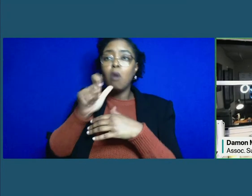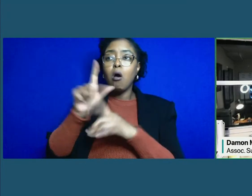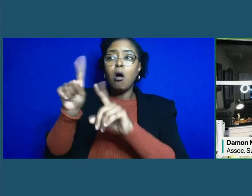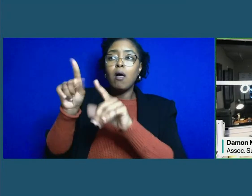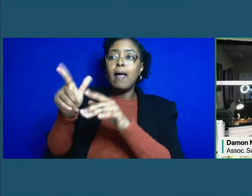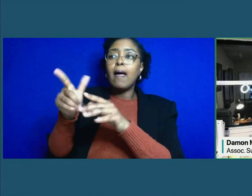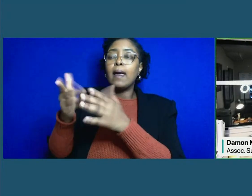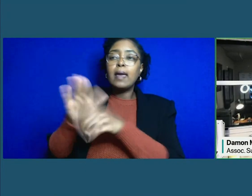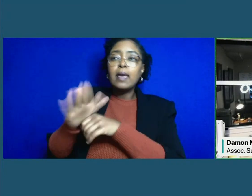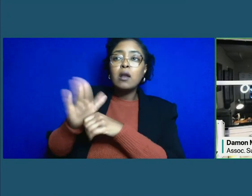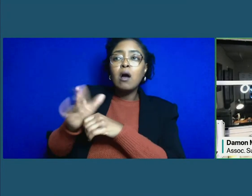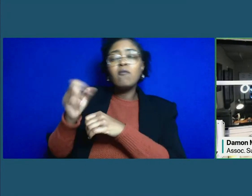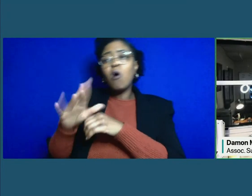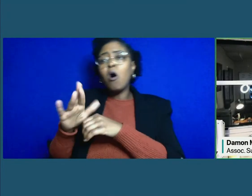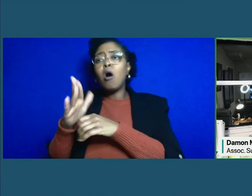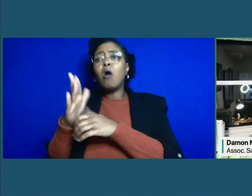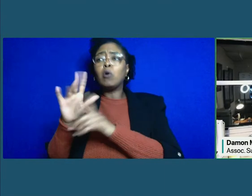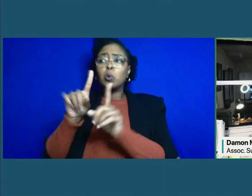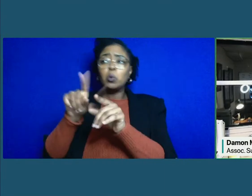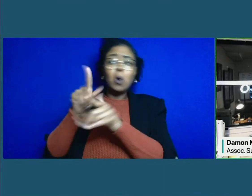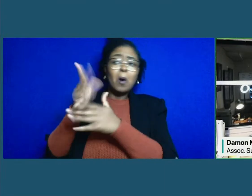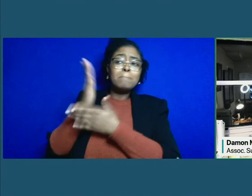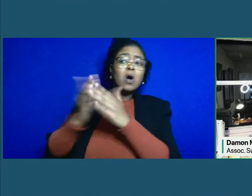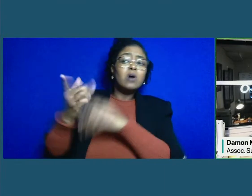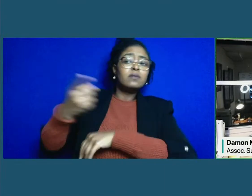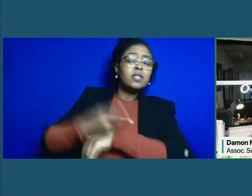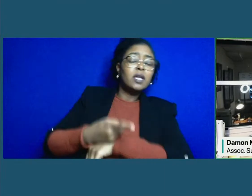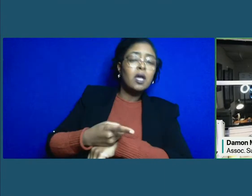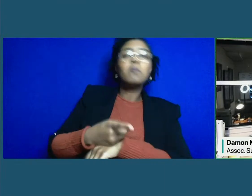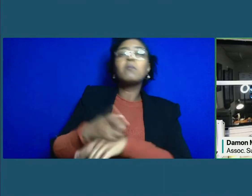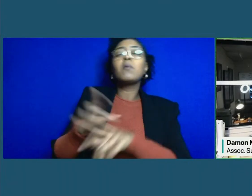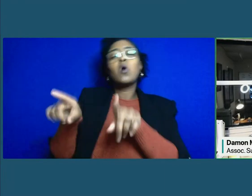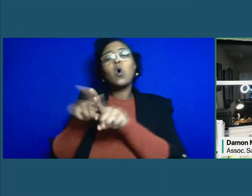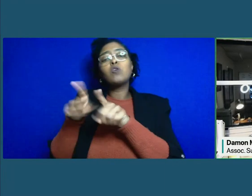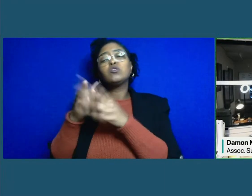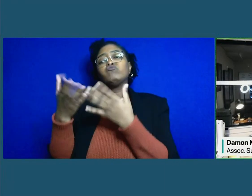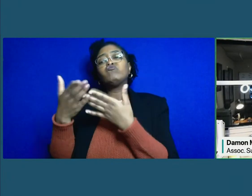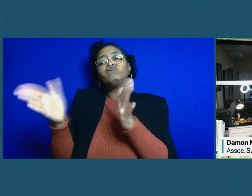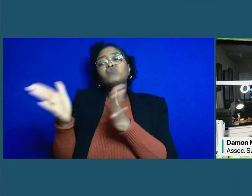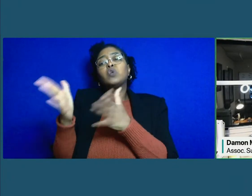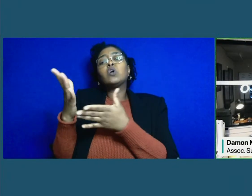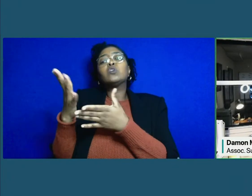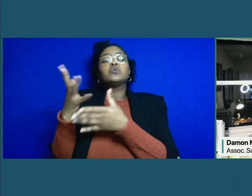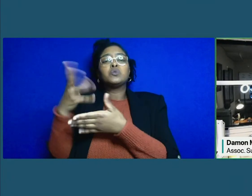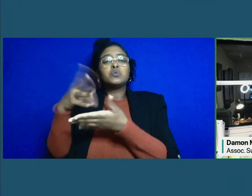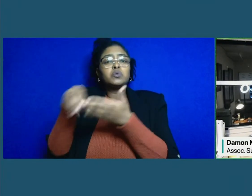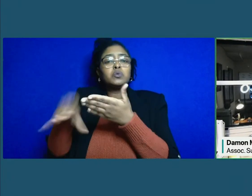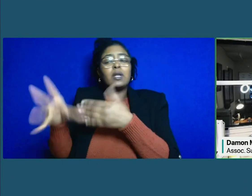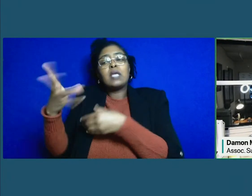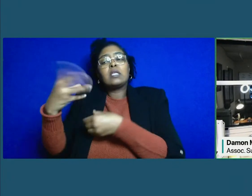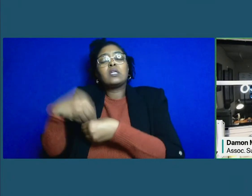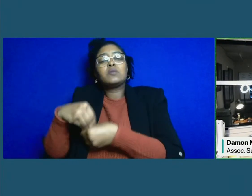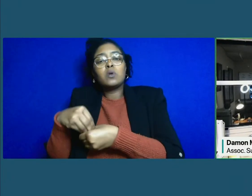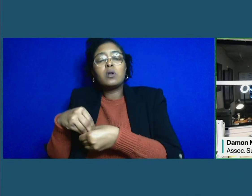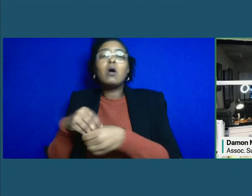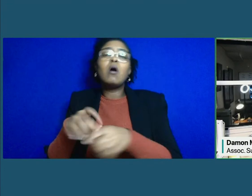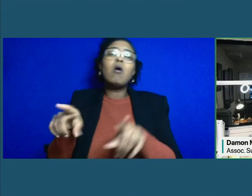around students, um and either their lack of attendance or partial attendance during the day and really overall